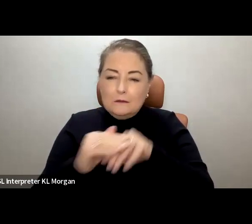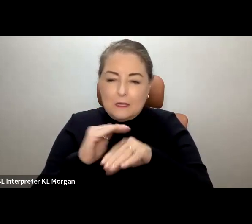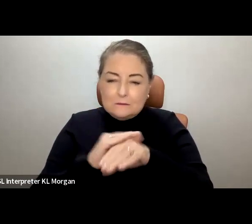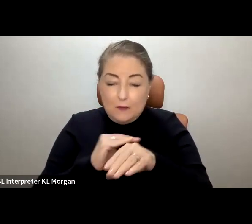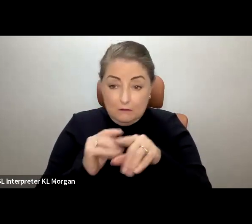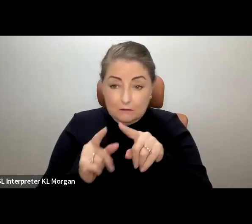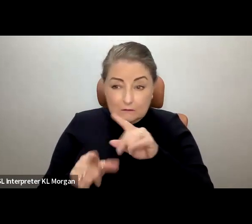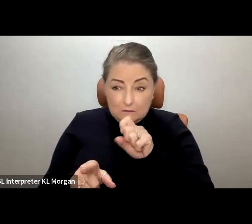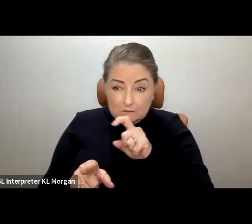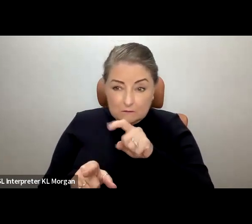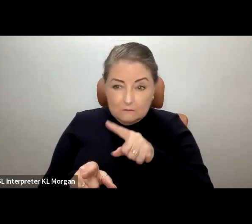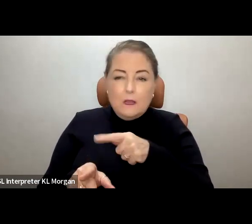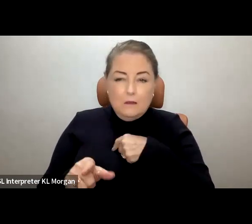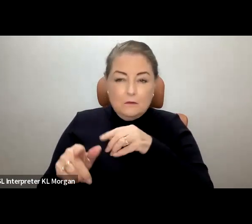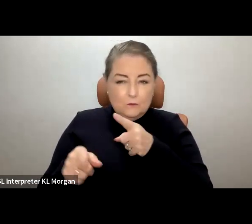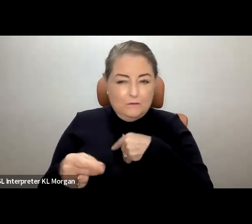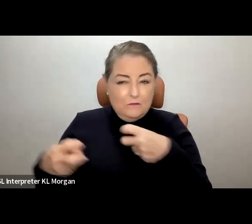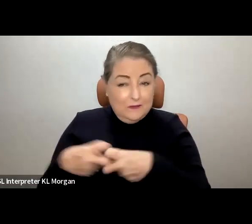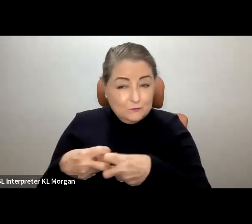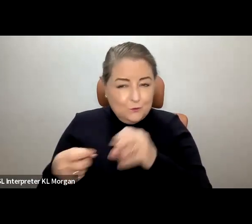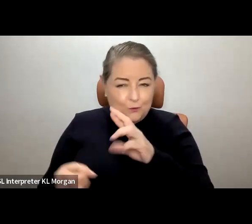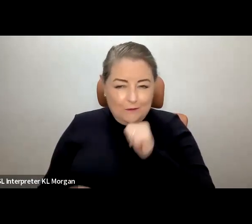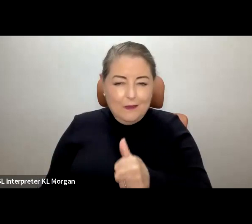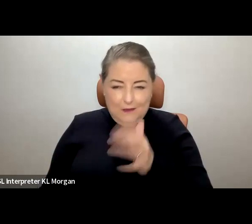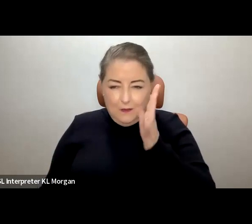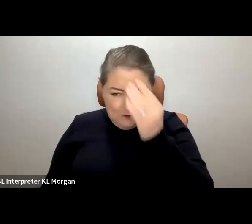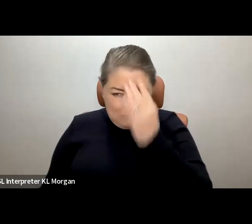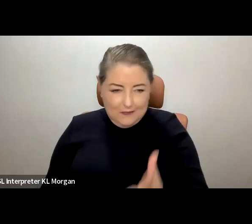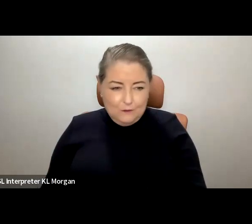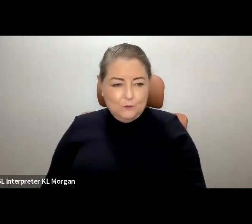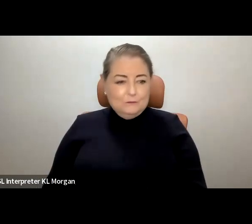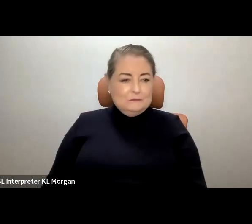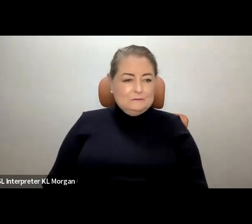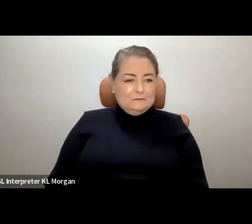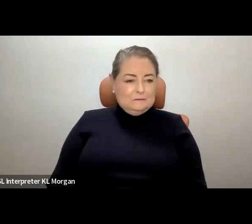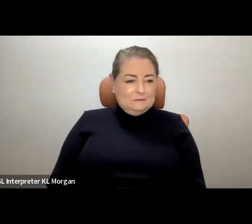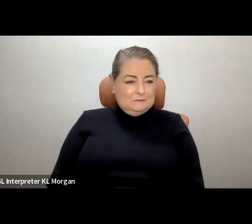accessibility issues. How do you get faculty buy in when